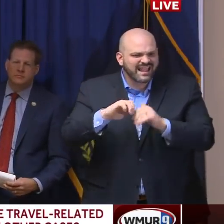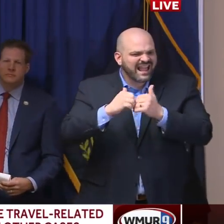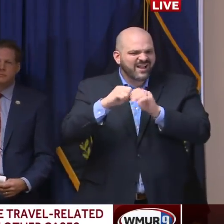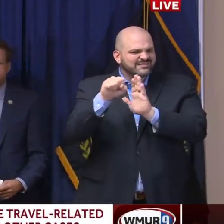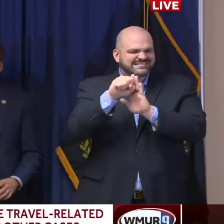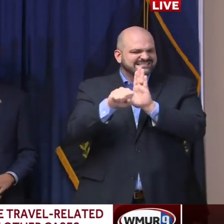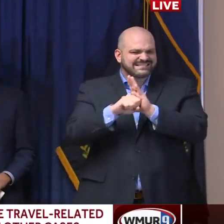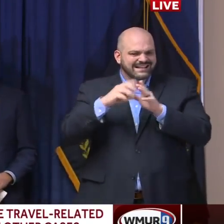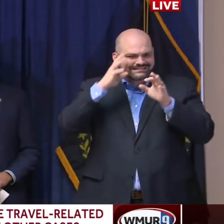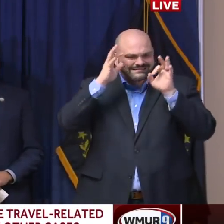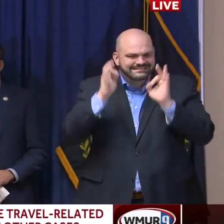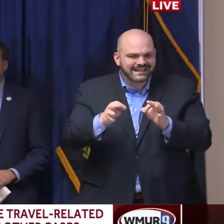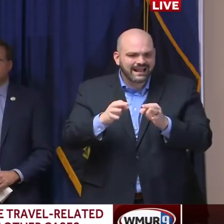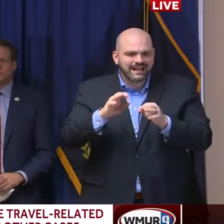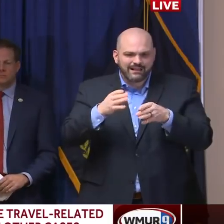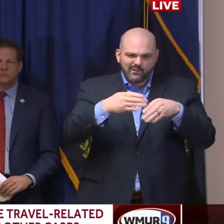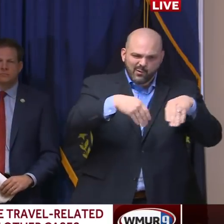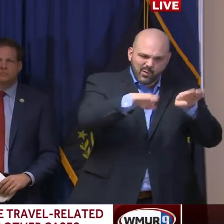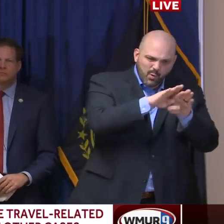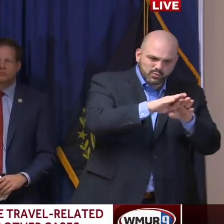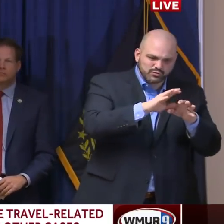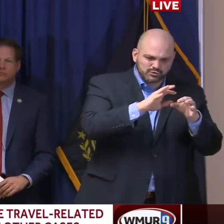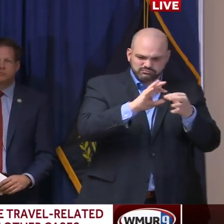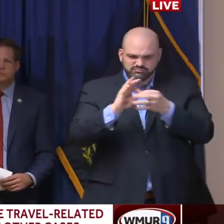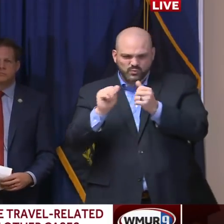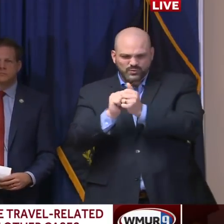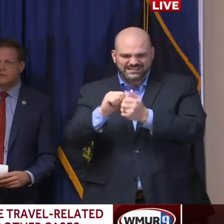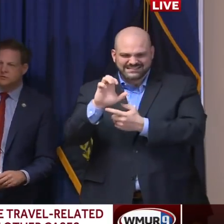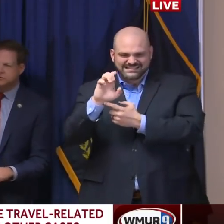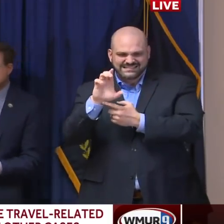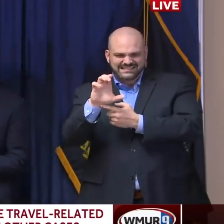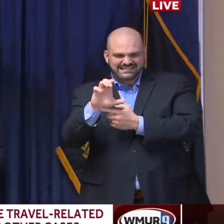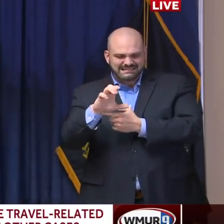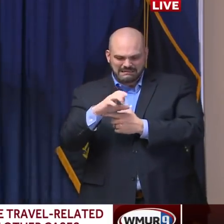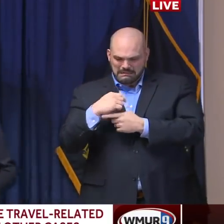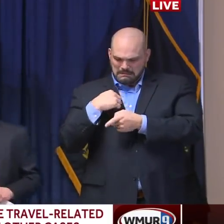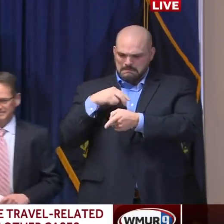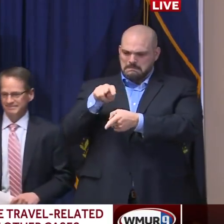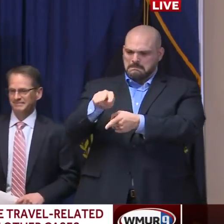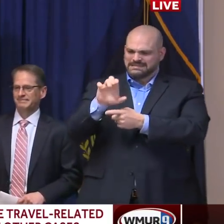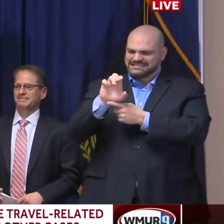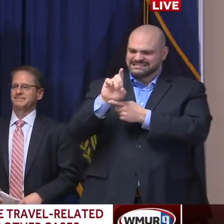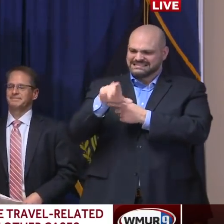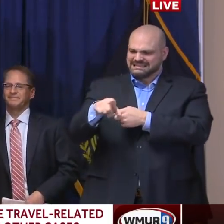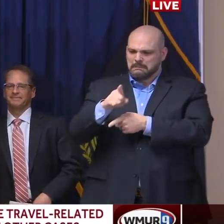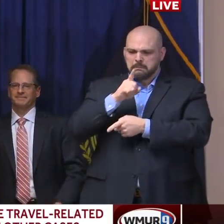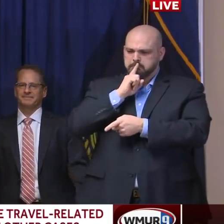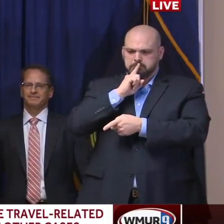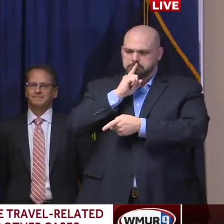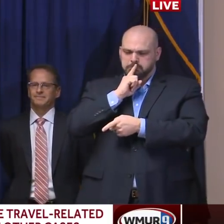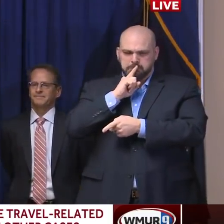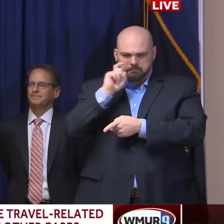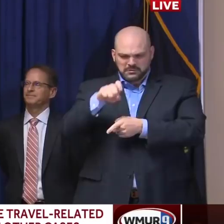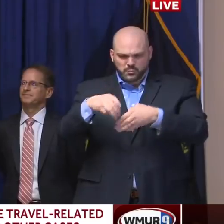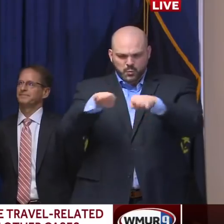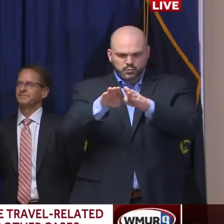HOW WAS THE DECISION WITH THE LATEST CDC DECISION.